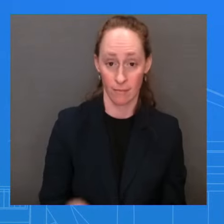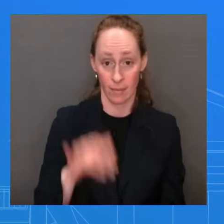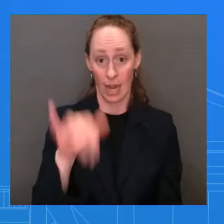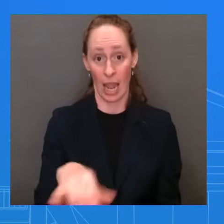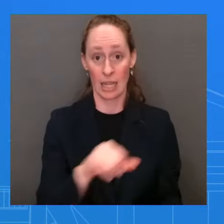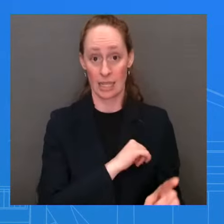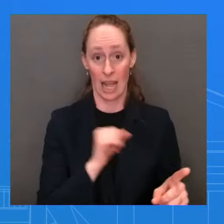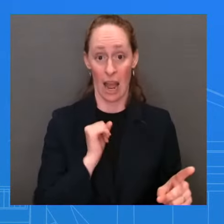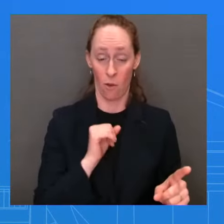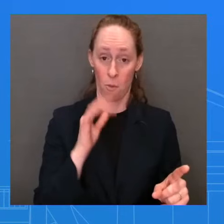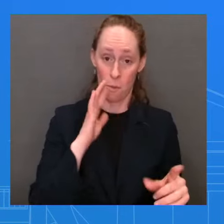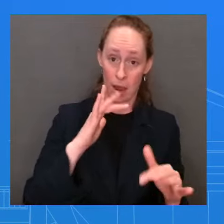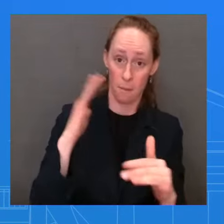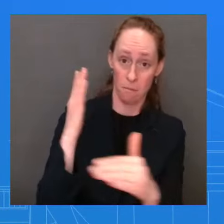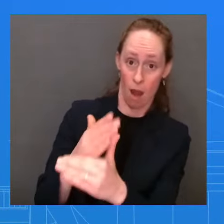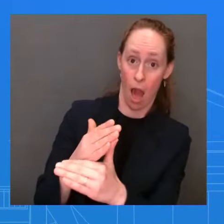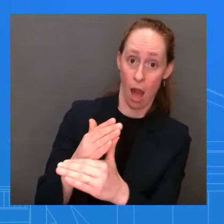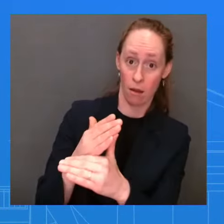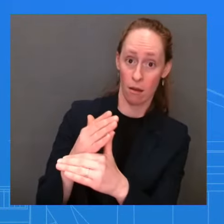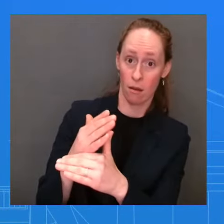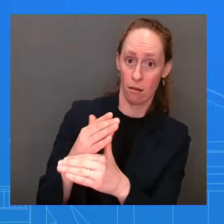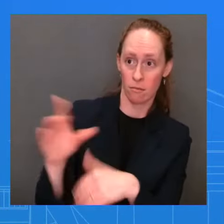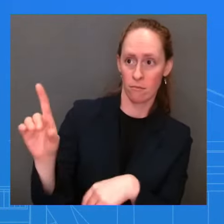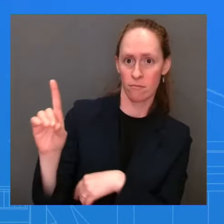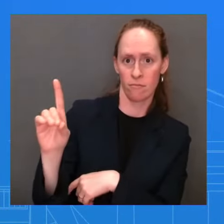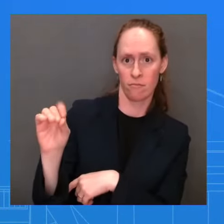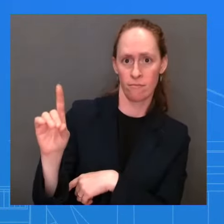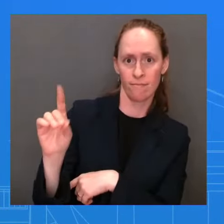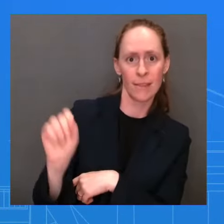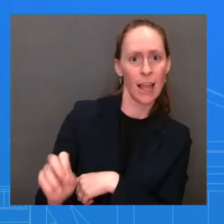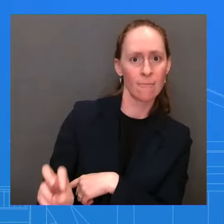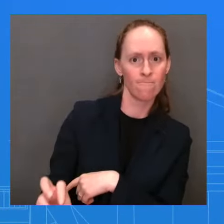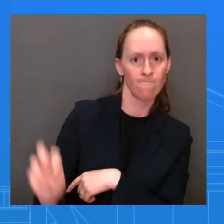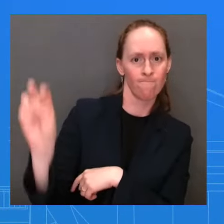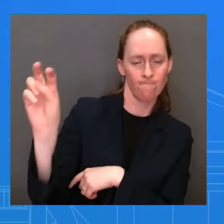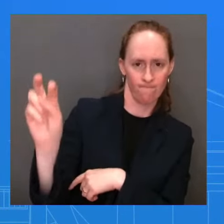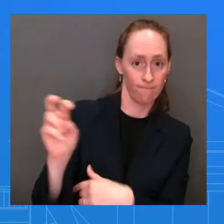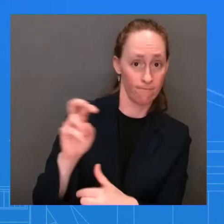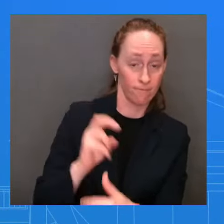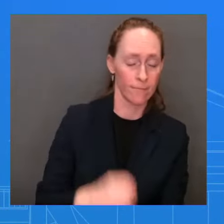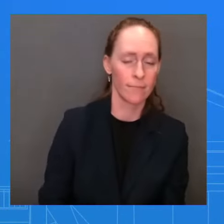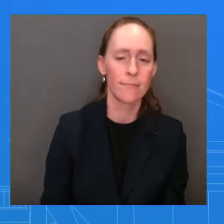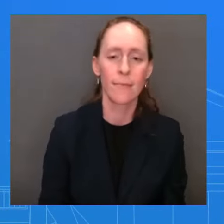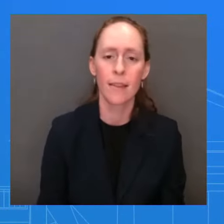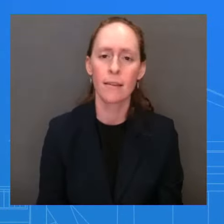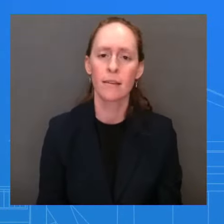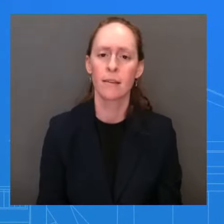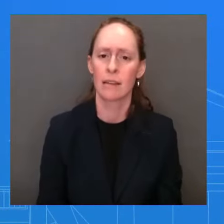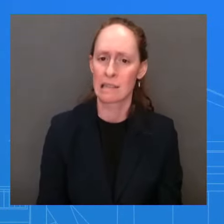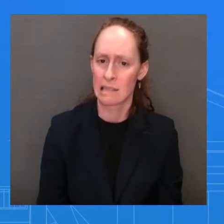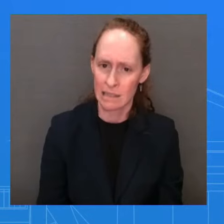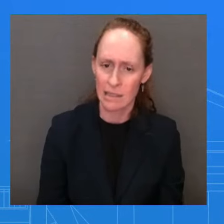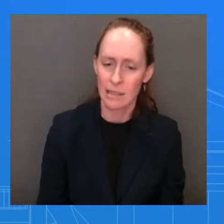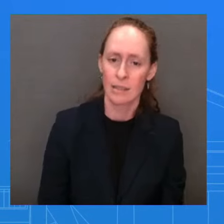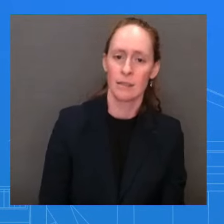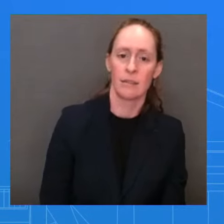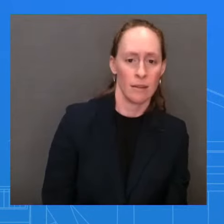and nominees. This political showmanship could have a serious impact on our military readiness, on our military forces,